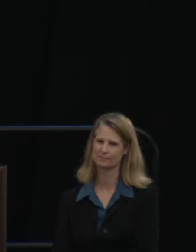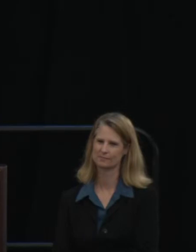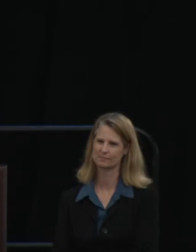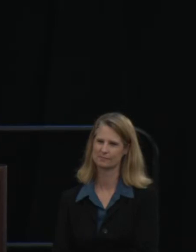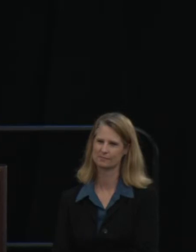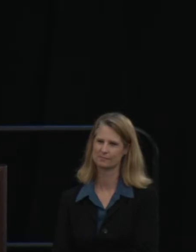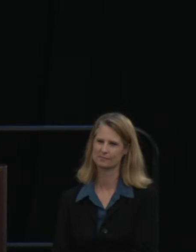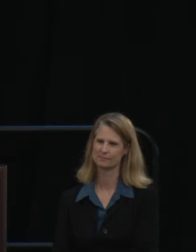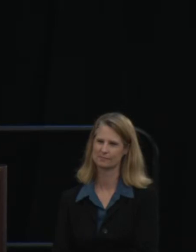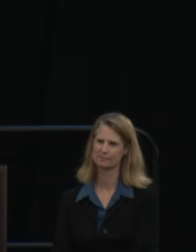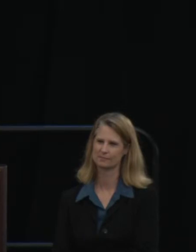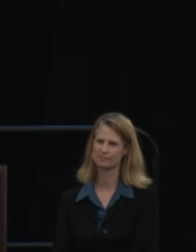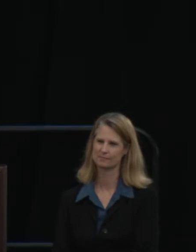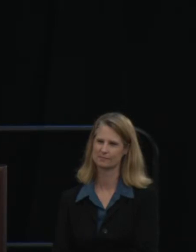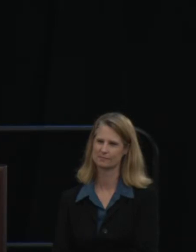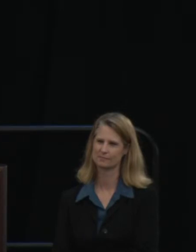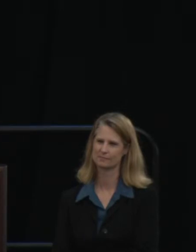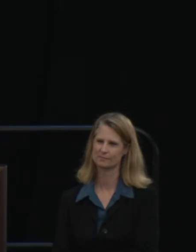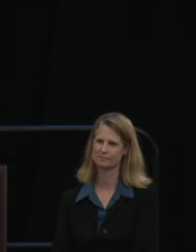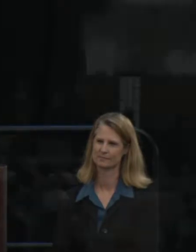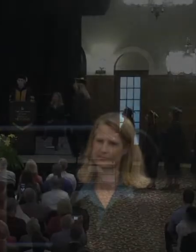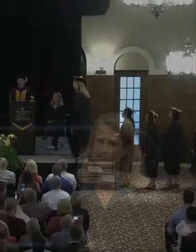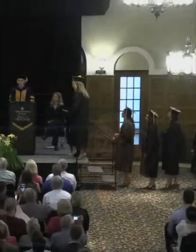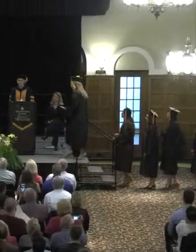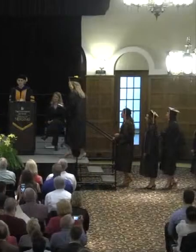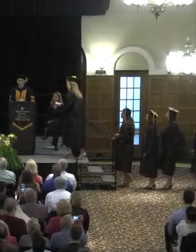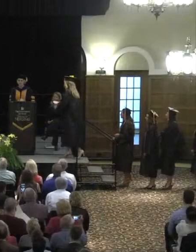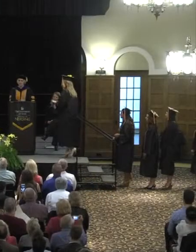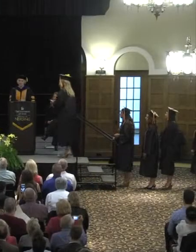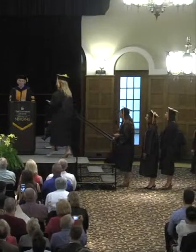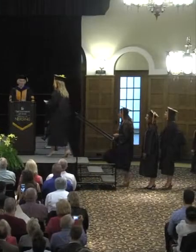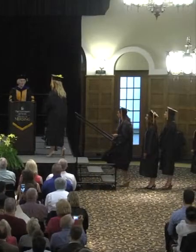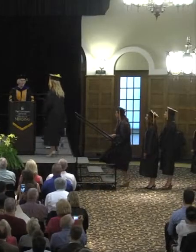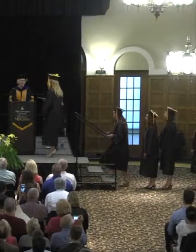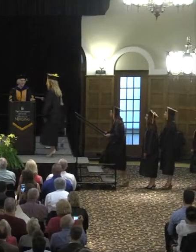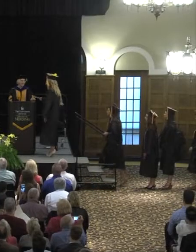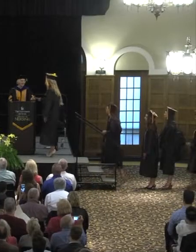Carolyn Kay, BSN, Bachelor of Science in Nursing.